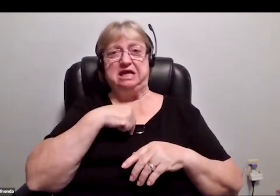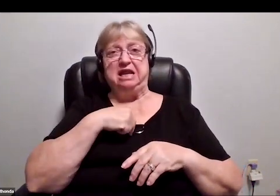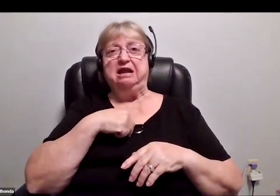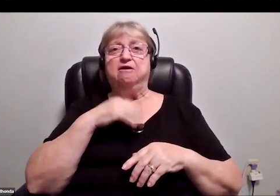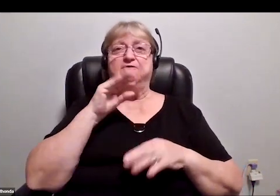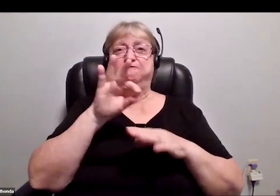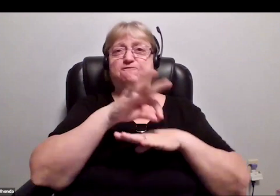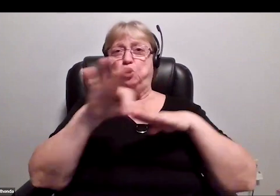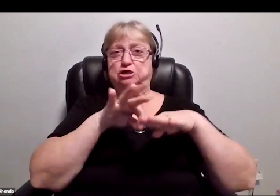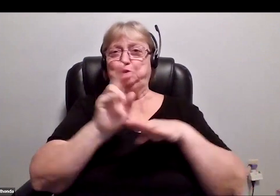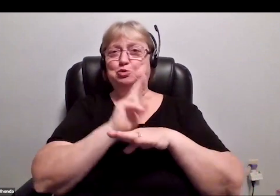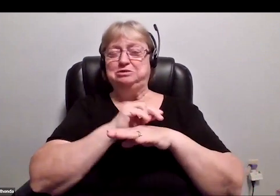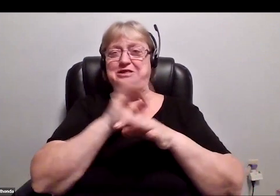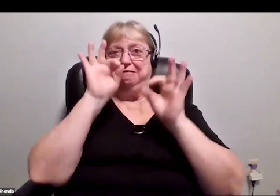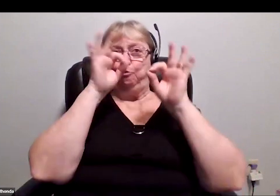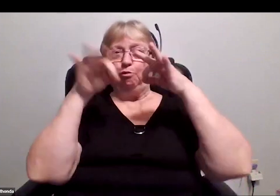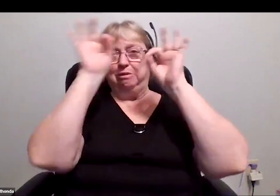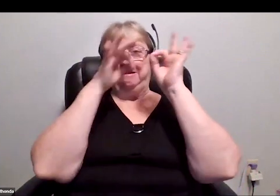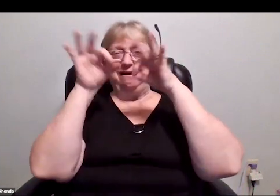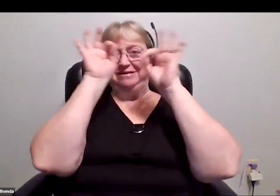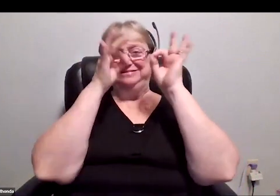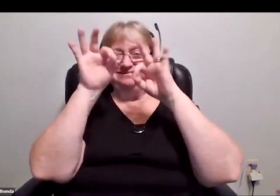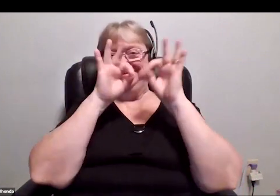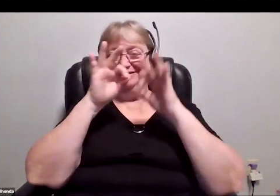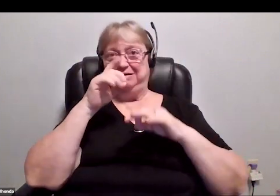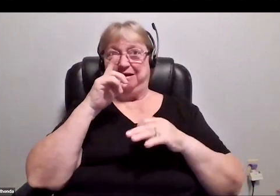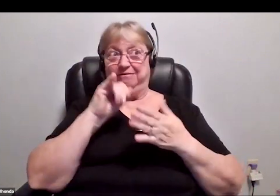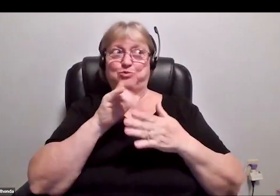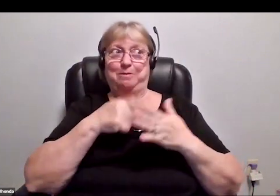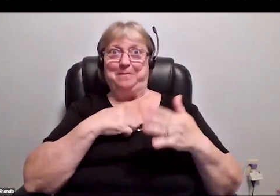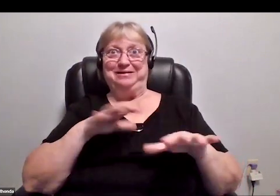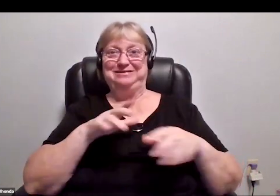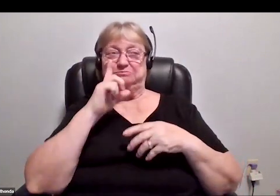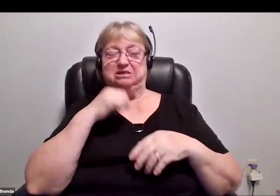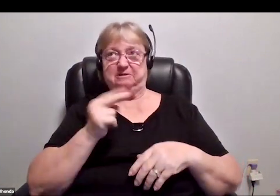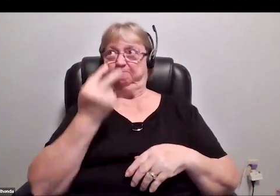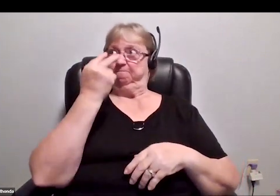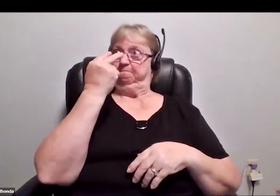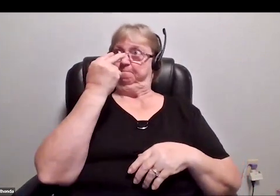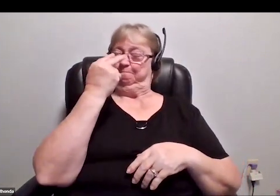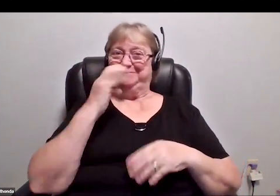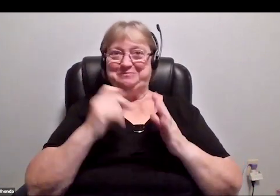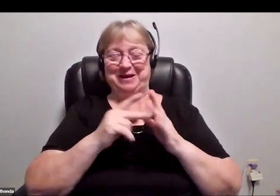which is what mine does because it stares back. All right. A sideboard rules for a disabled talk.